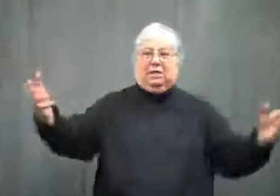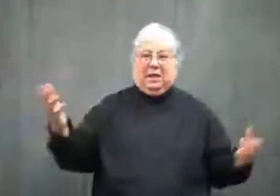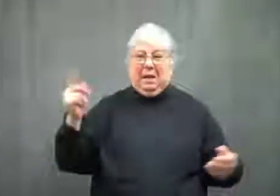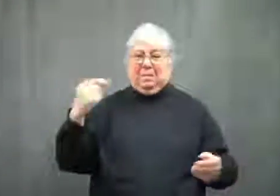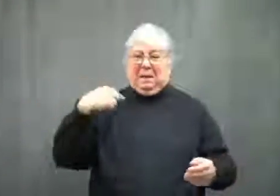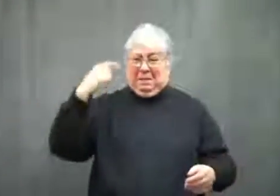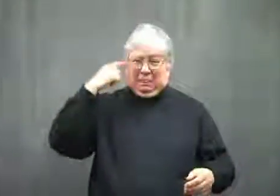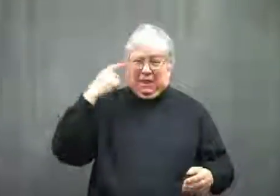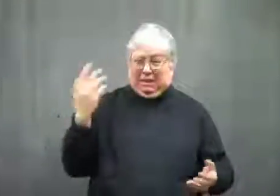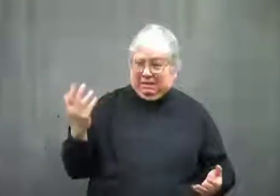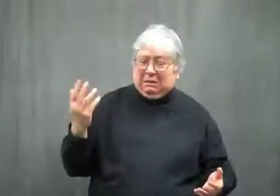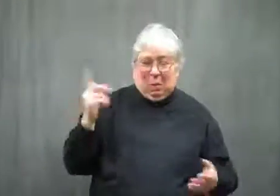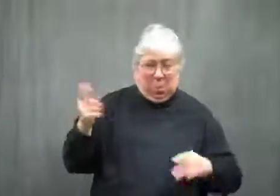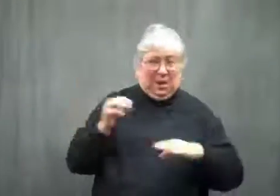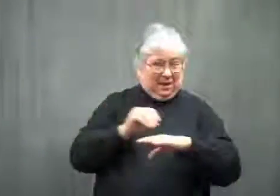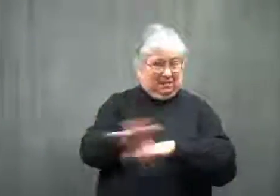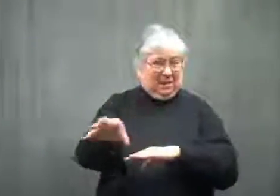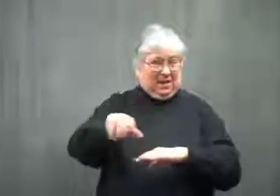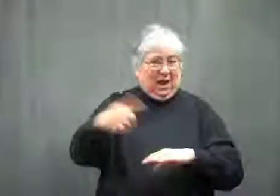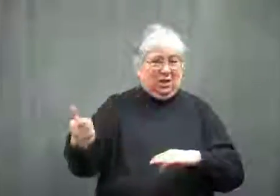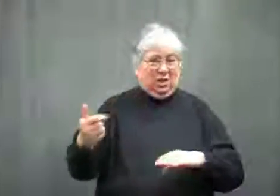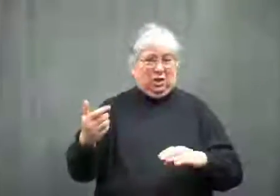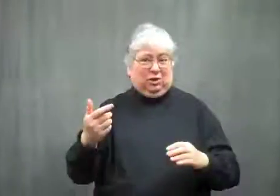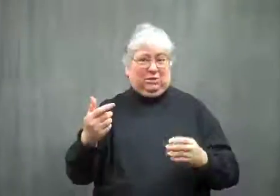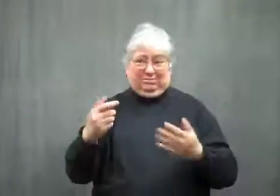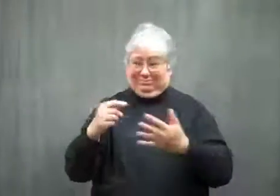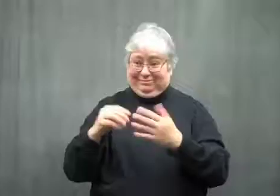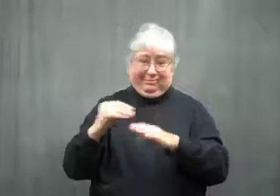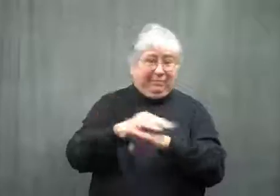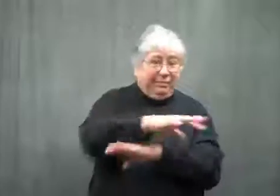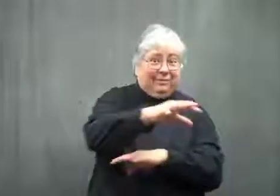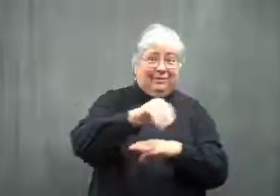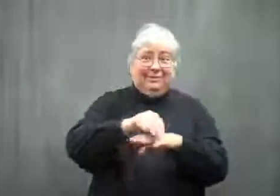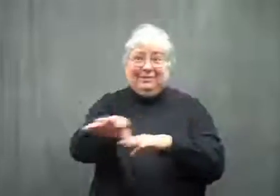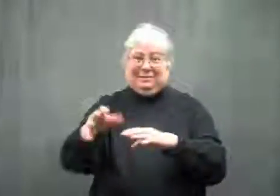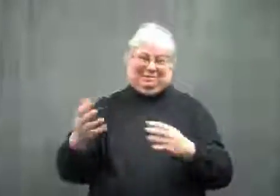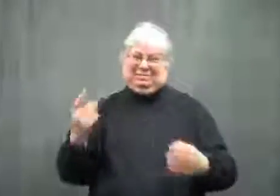They don't think it will happen in this case.